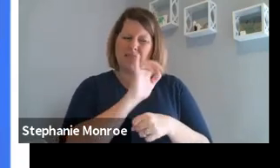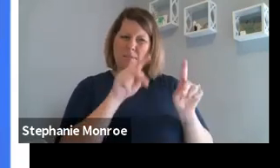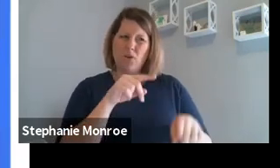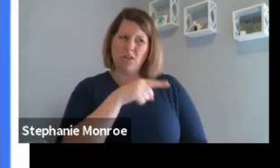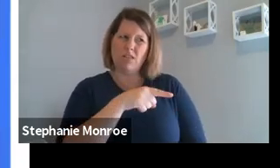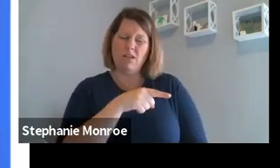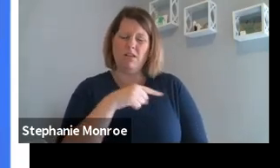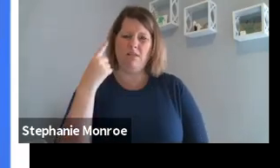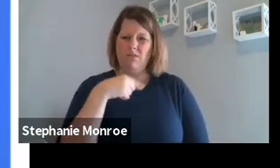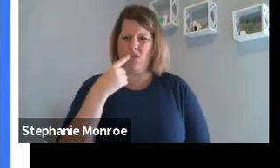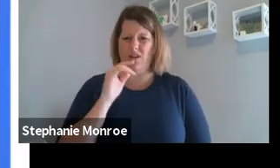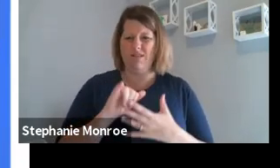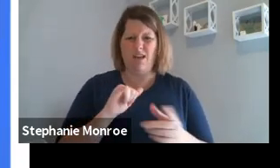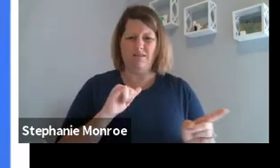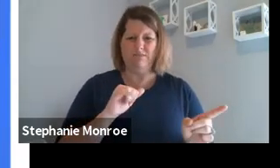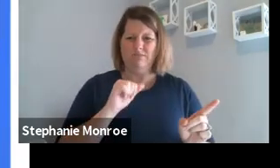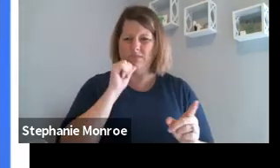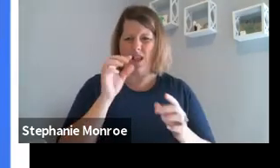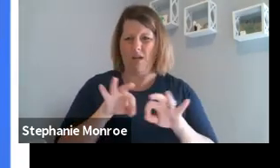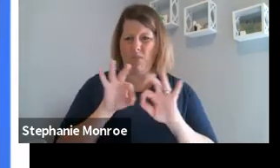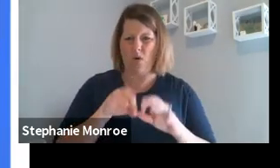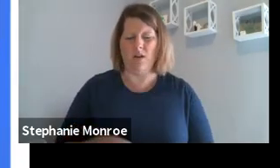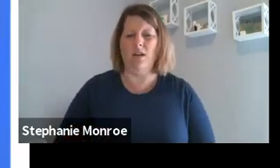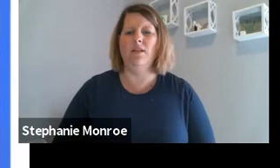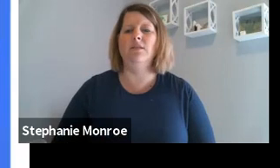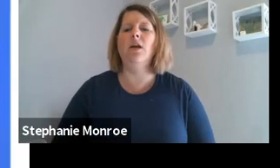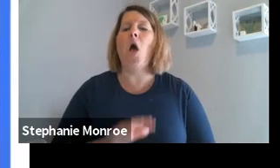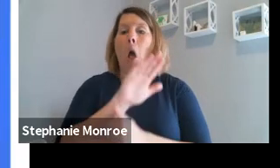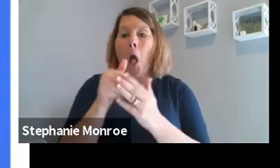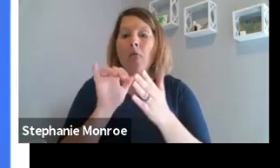All of those acts, they're all geared towards deteriorating